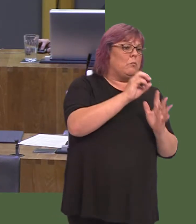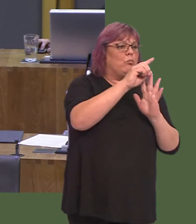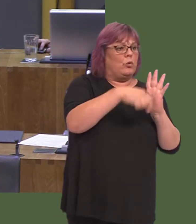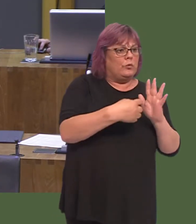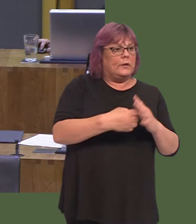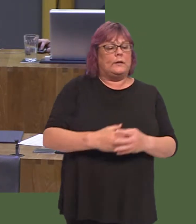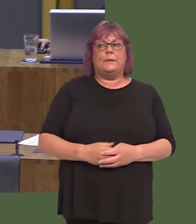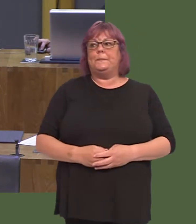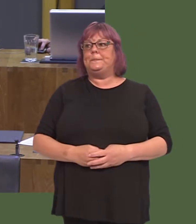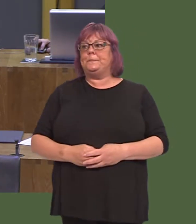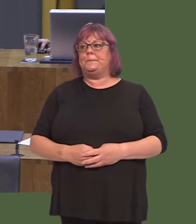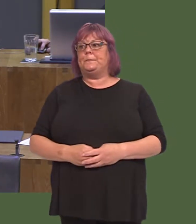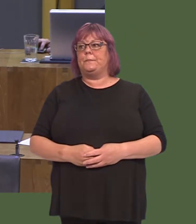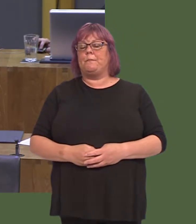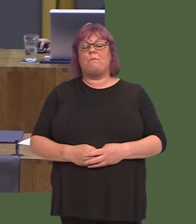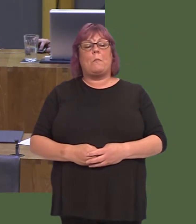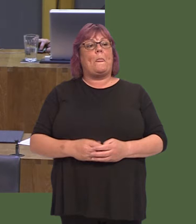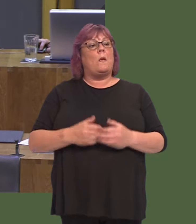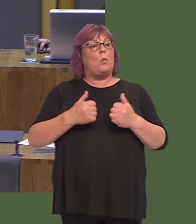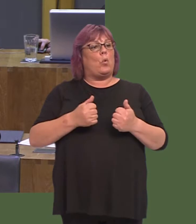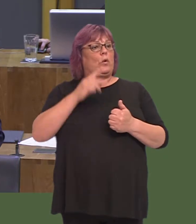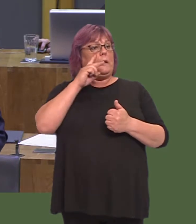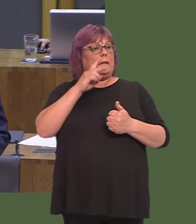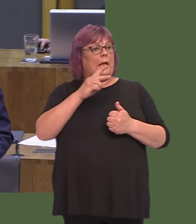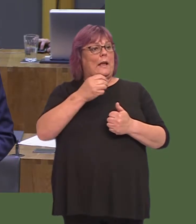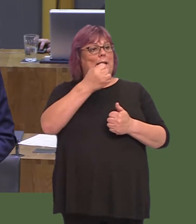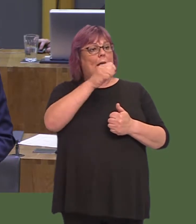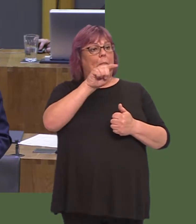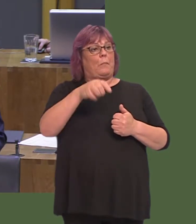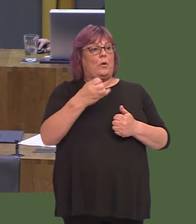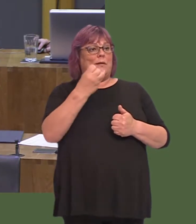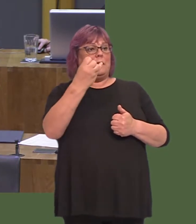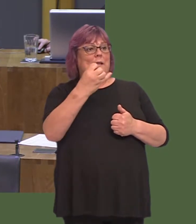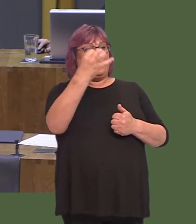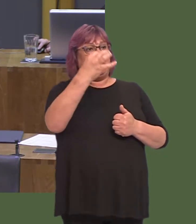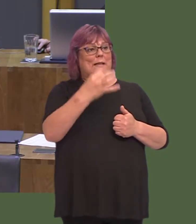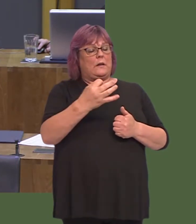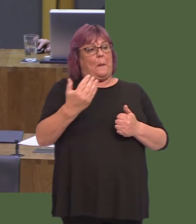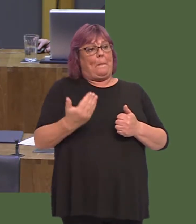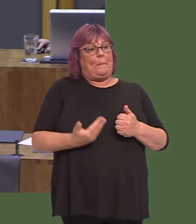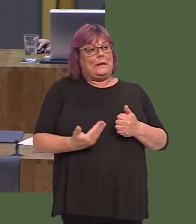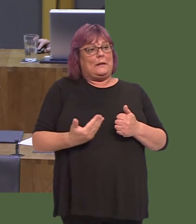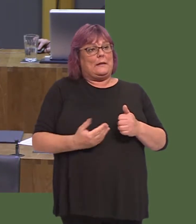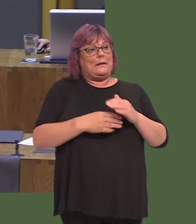Itís a pleasure to see that thereís been an increase of 10.6 per cent in businesses